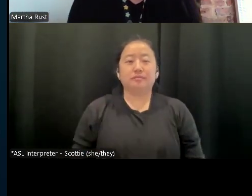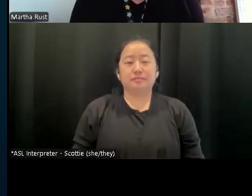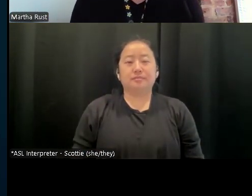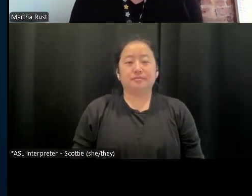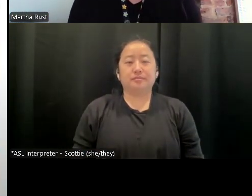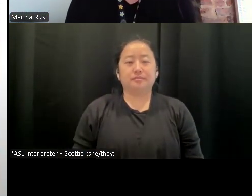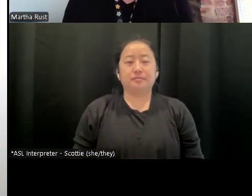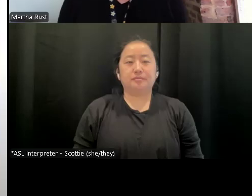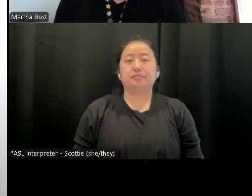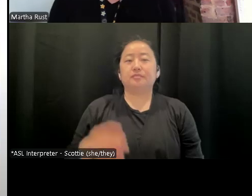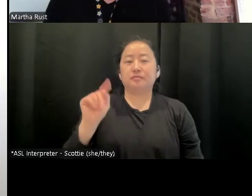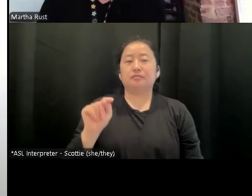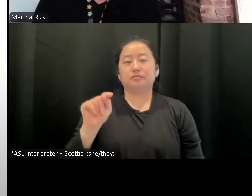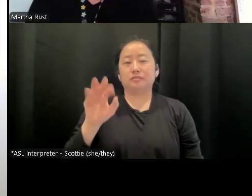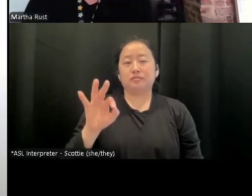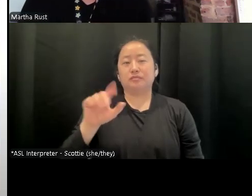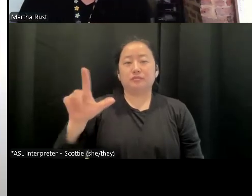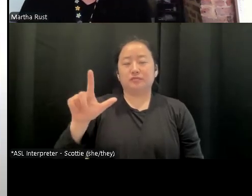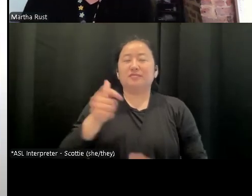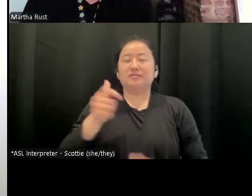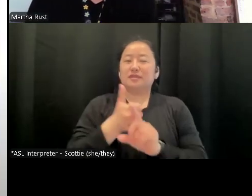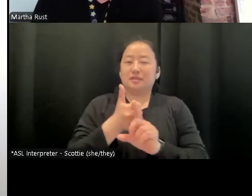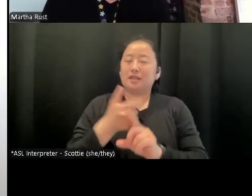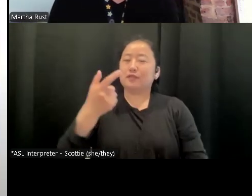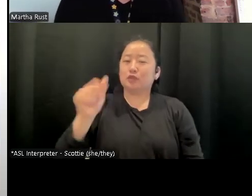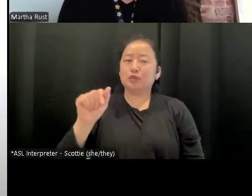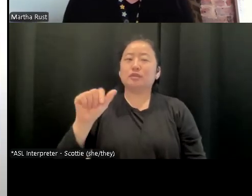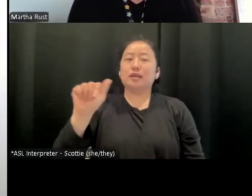Tools For Life is Georgia's assistive technology act program.